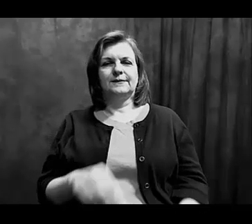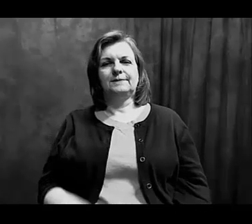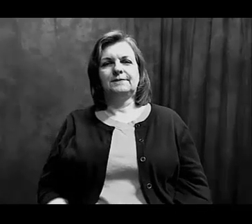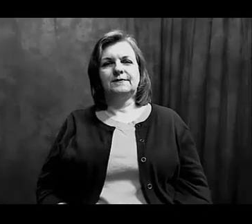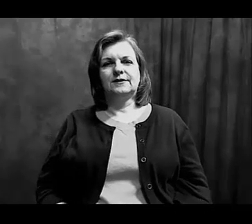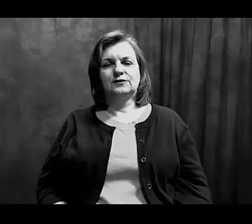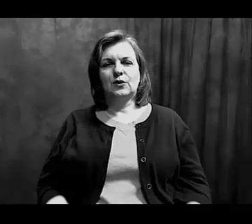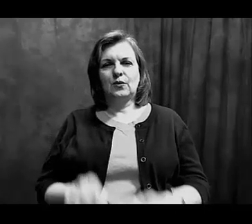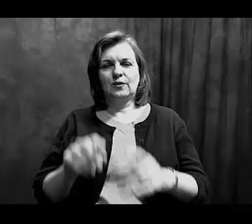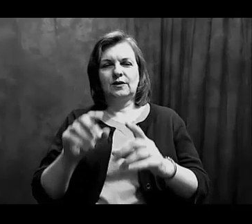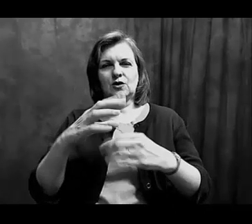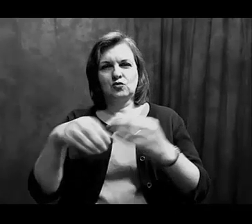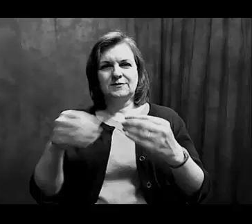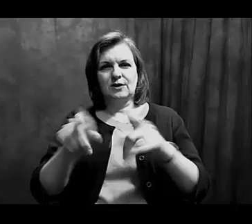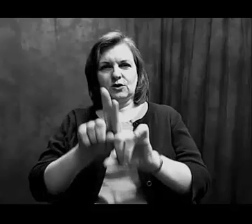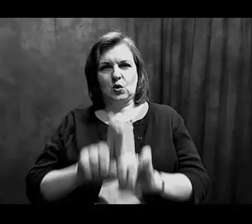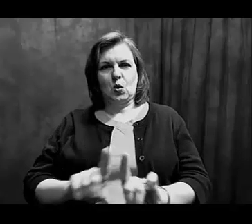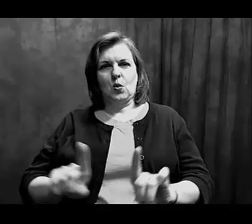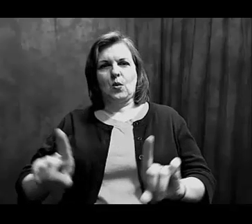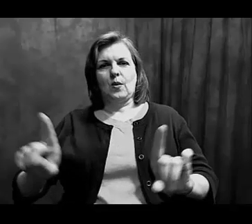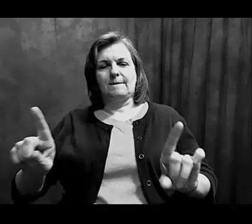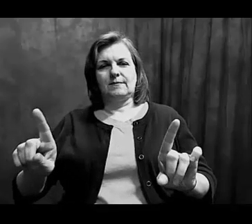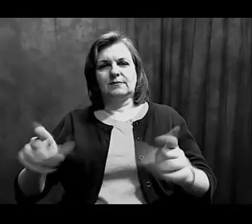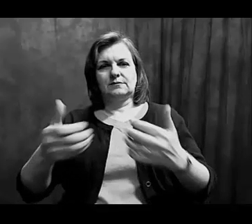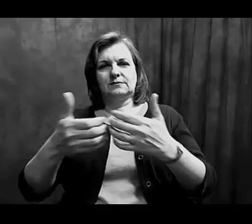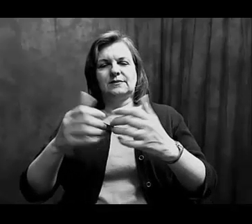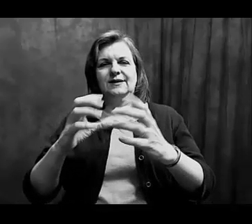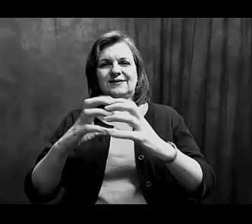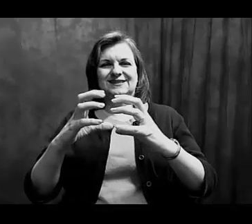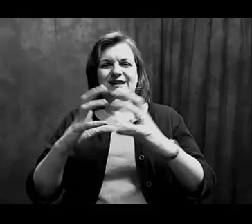going to come apart right here in the middle